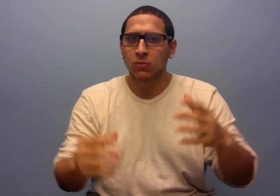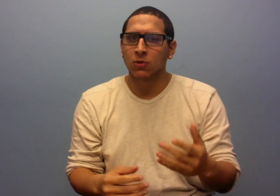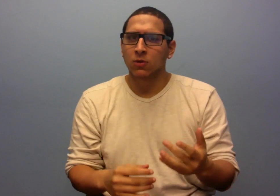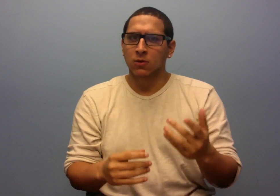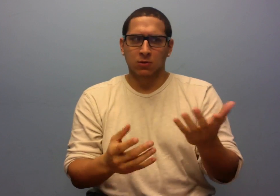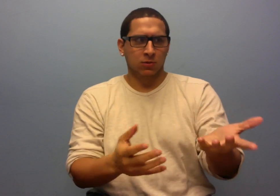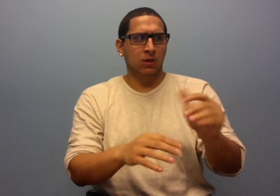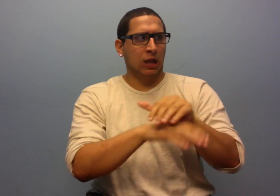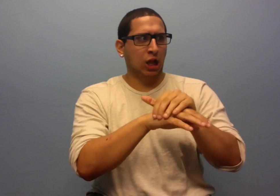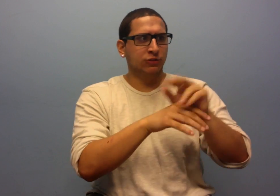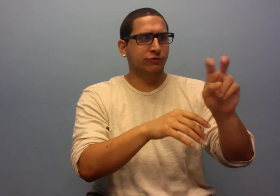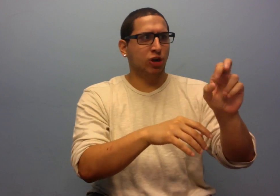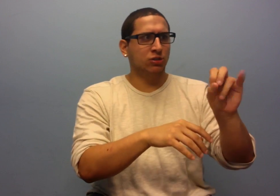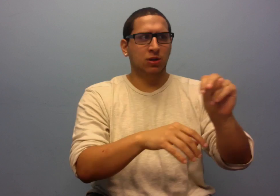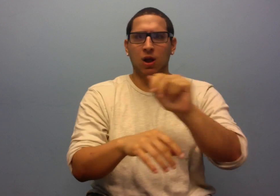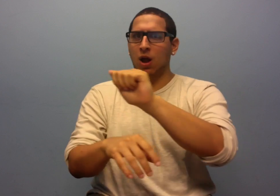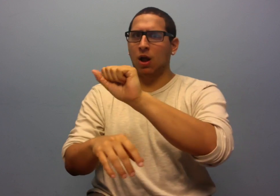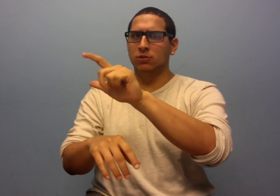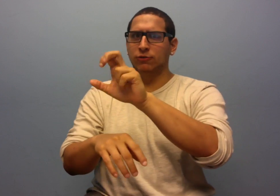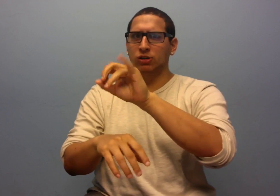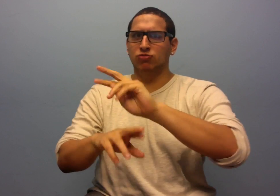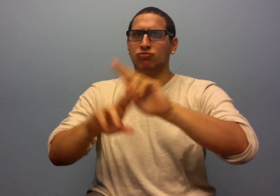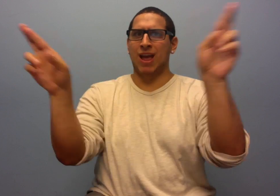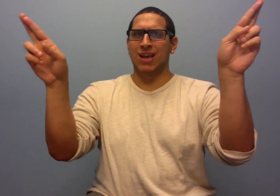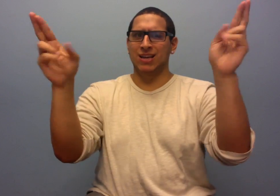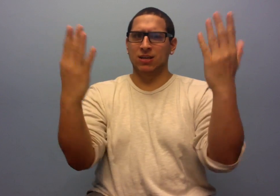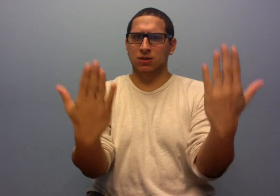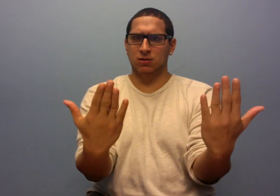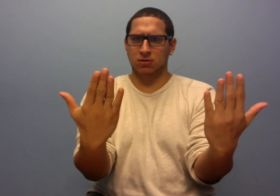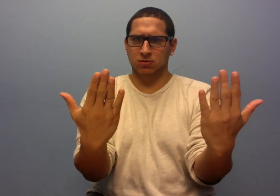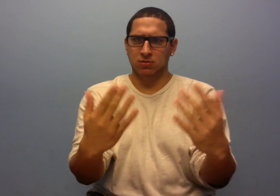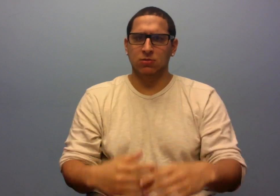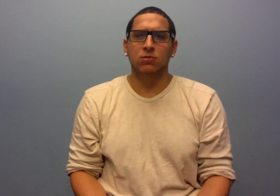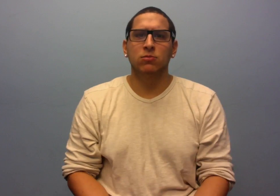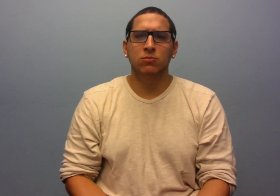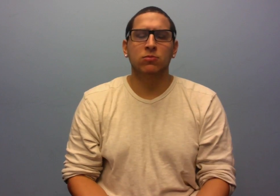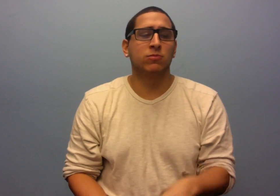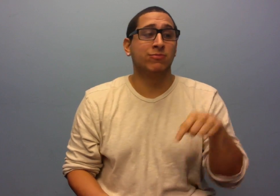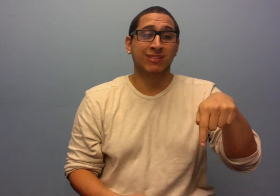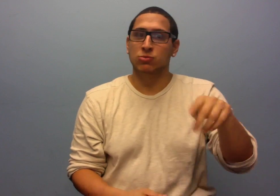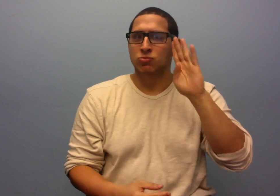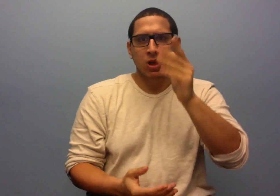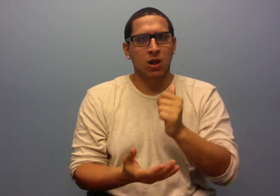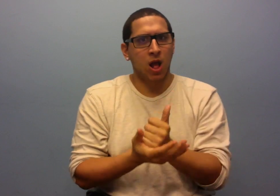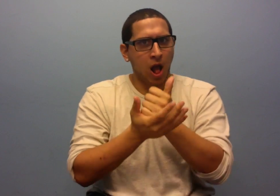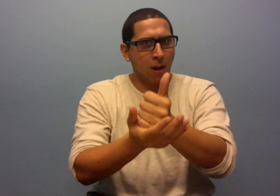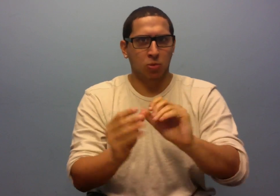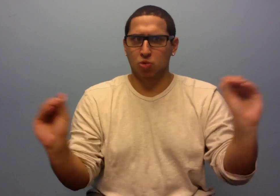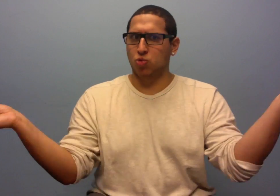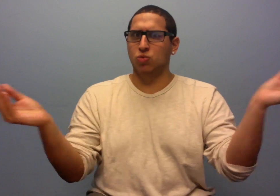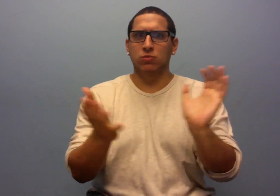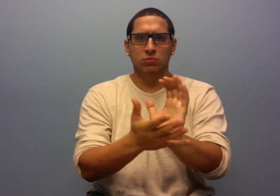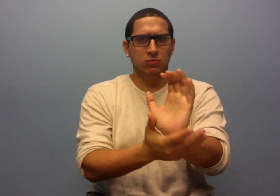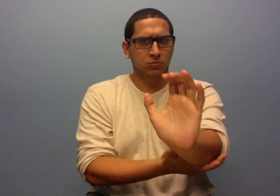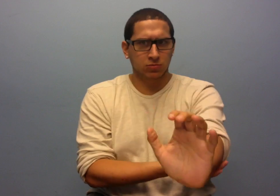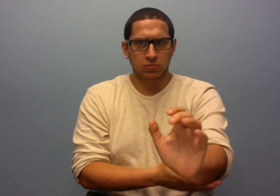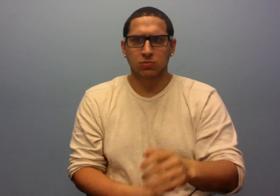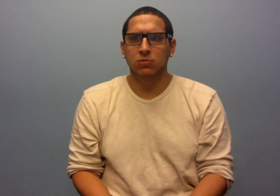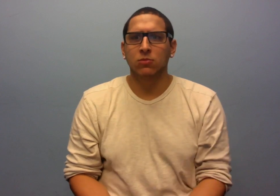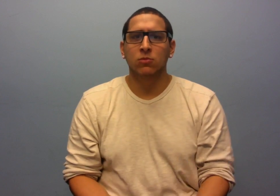The solution is to have an English and ASL version ready at all times. This will help avoid marginalizing ASL users.